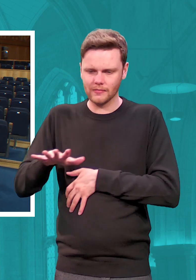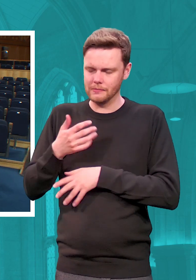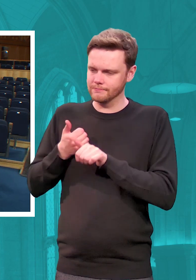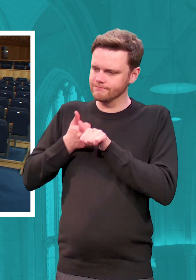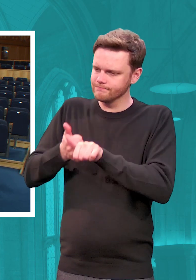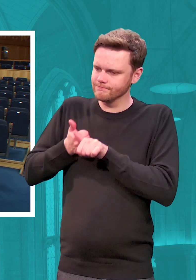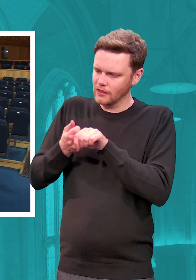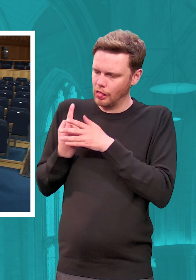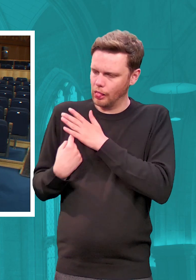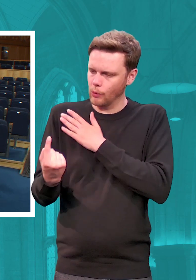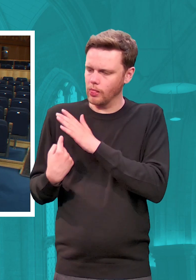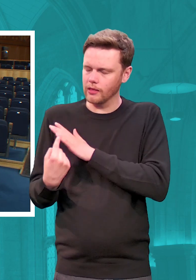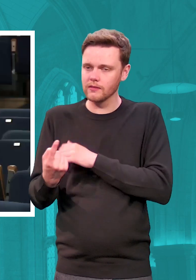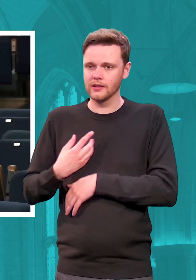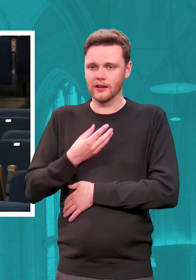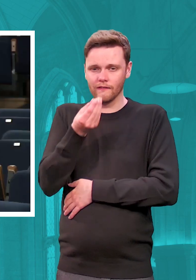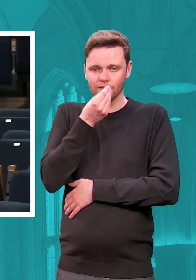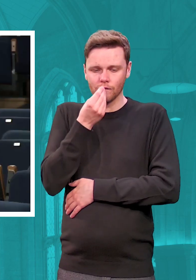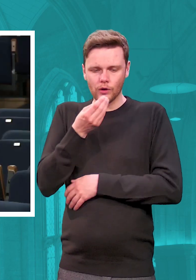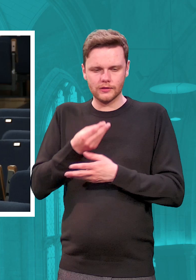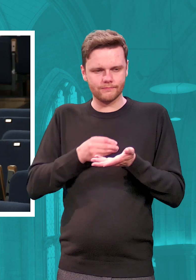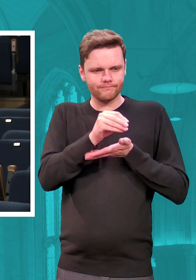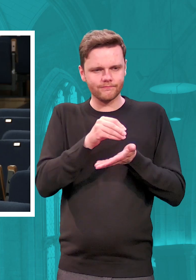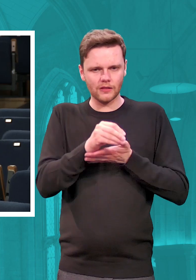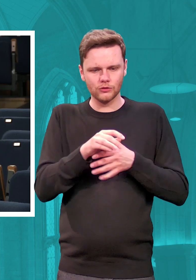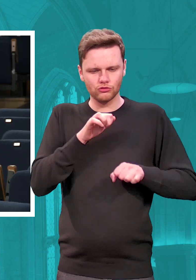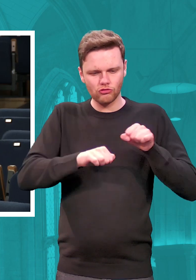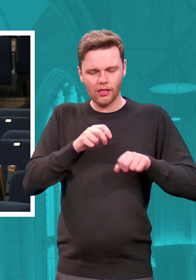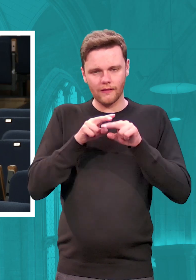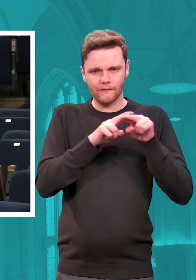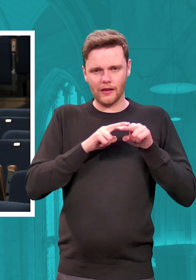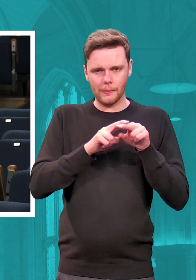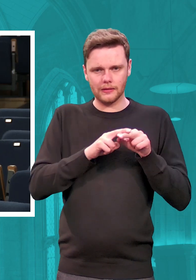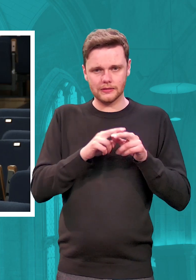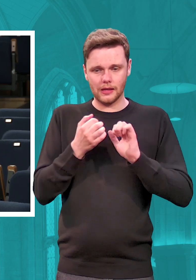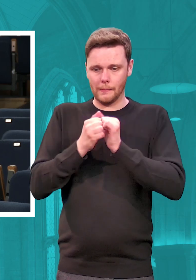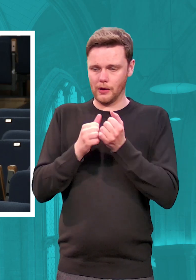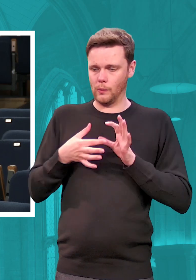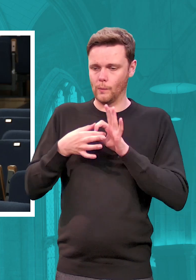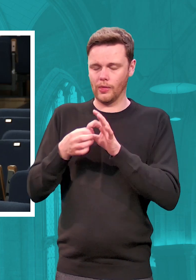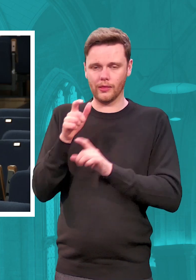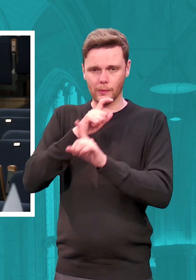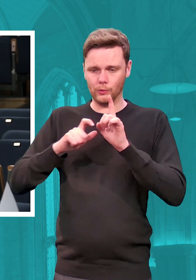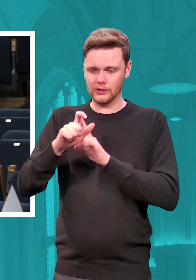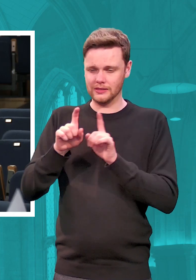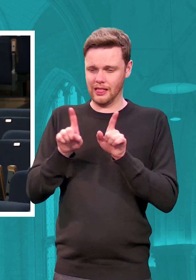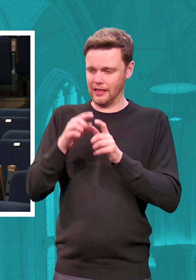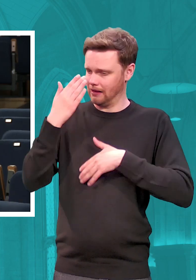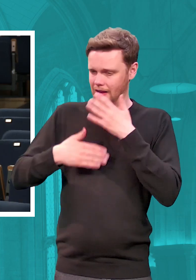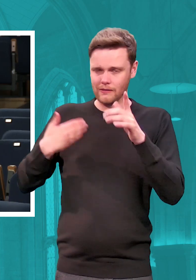delivered food to struggling families, and partnered with their communities as never before across the whole church.